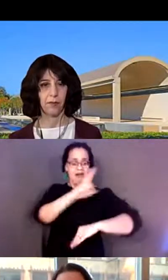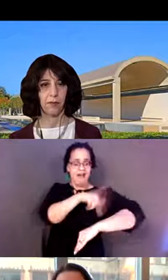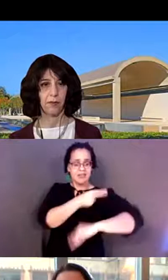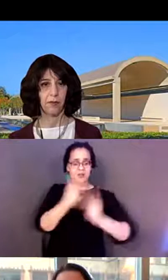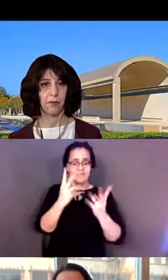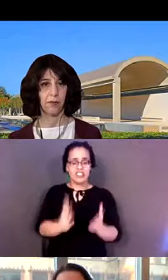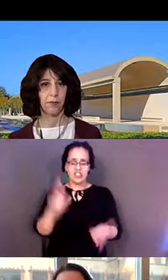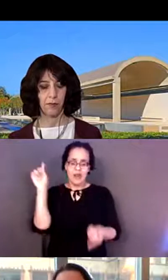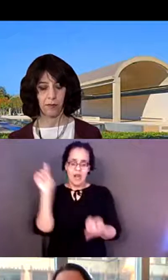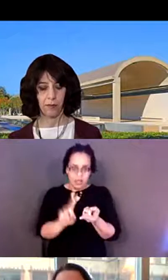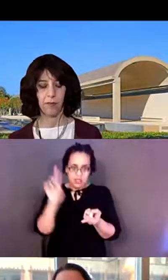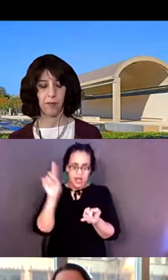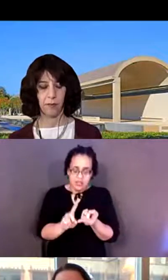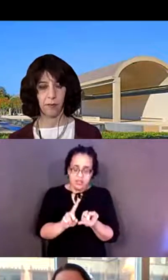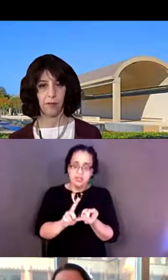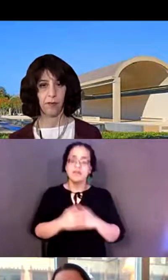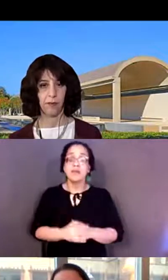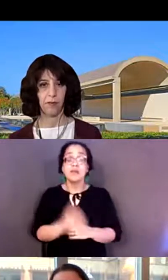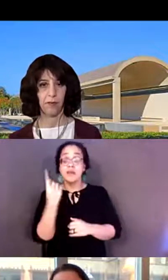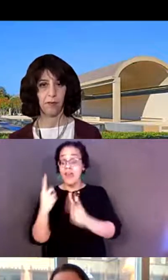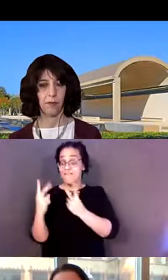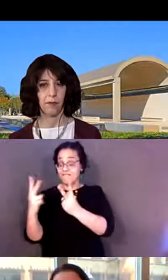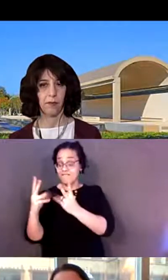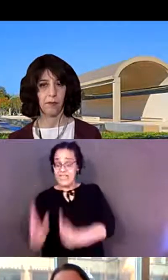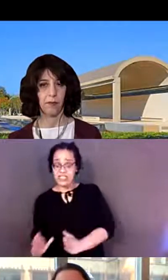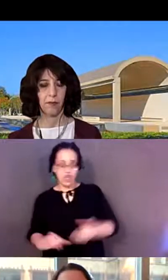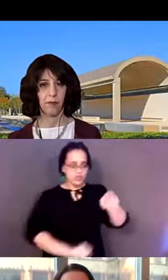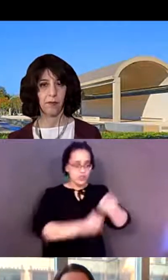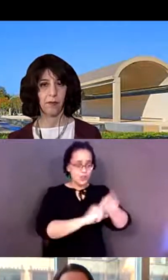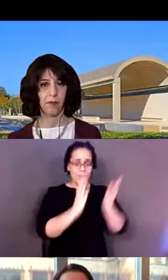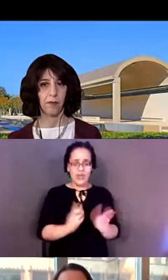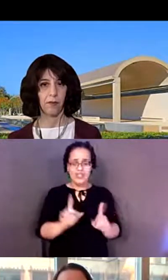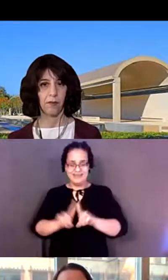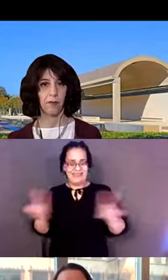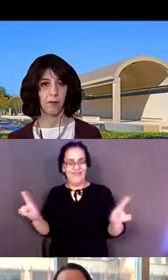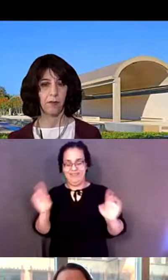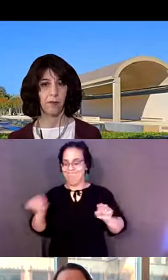there is a difference between a visitor and a support person. Another analogy